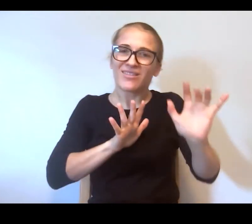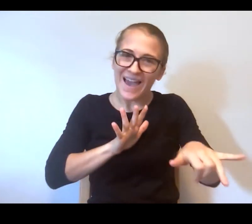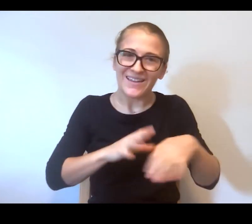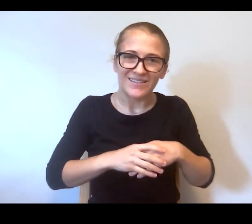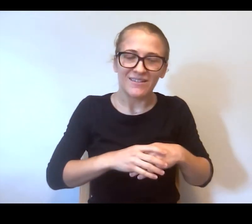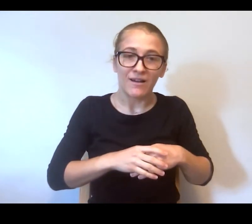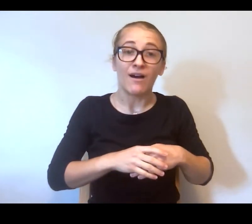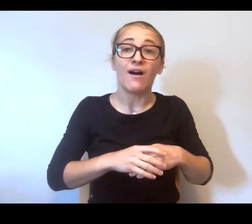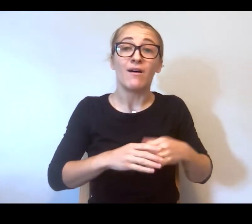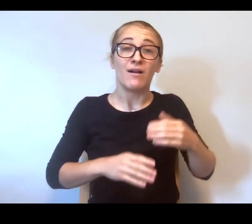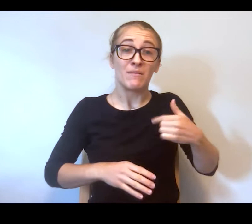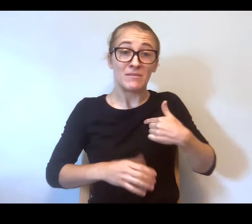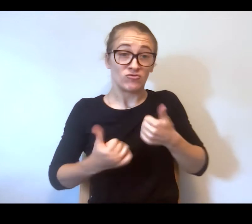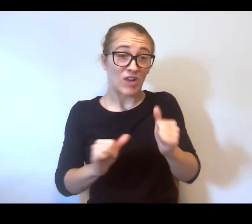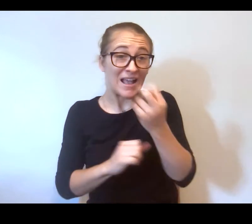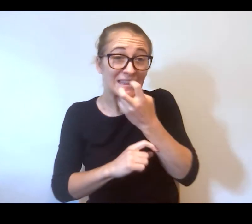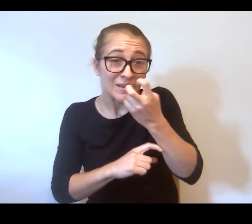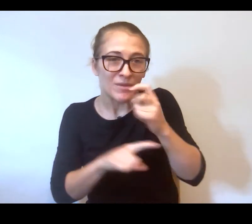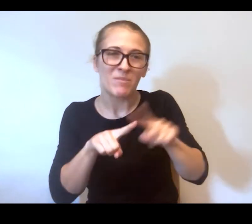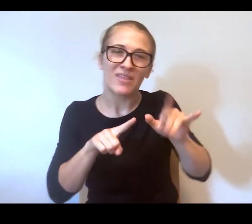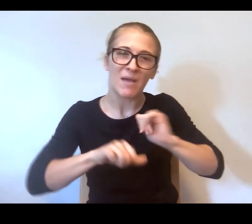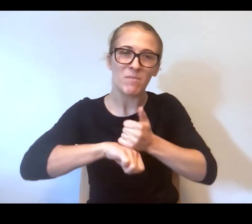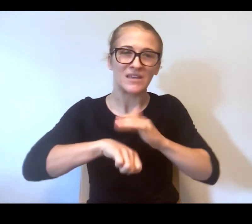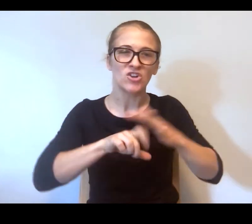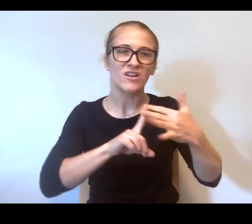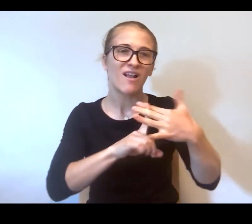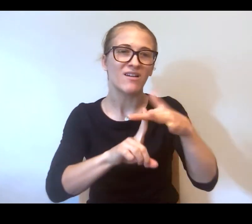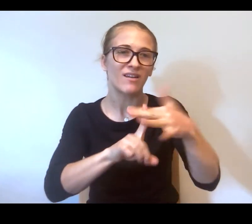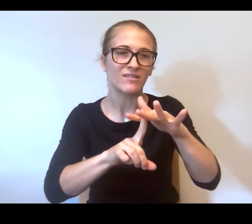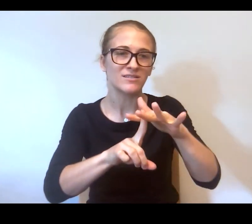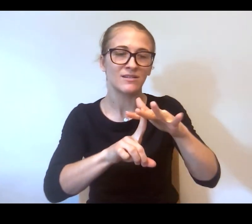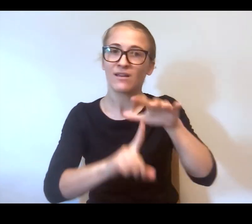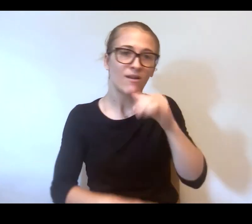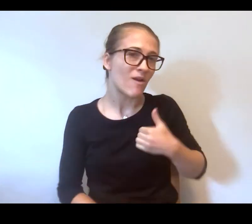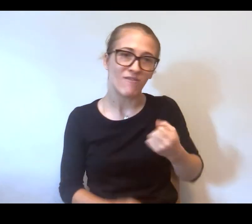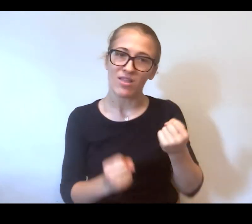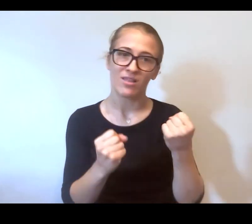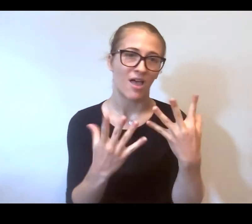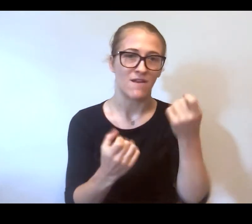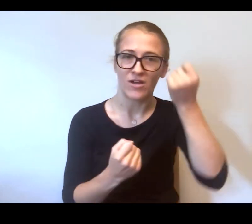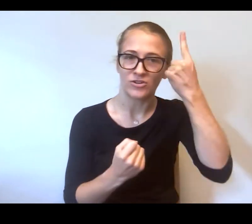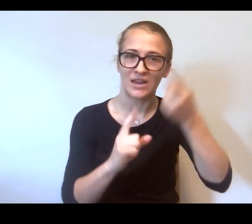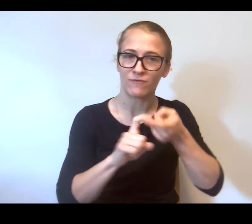those kinds of things. A lot of what I do is context-based and I don't get a lot. I get 13% and